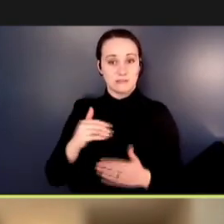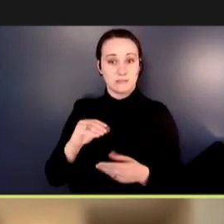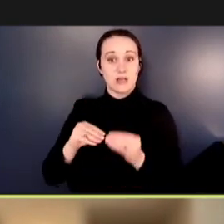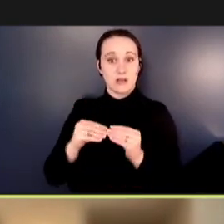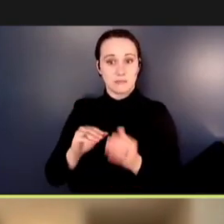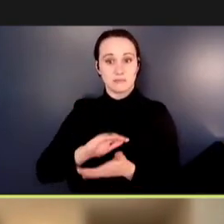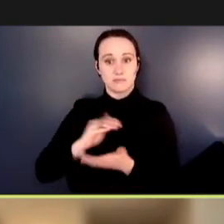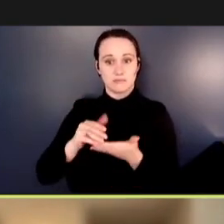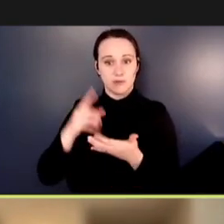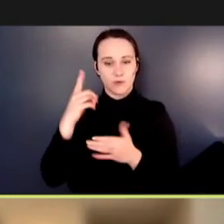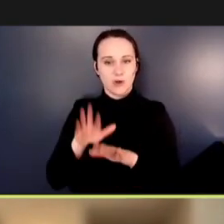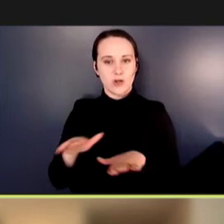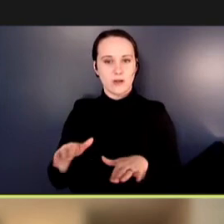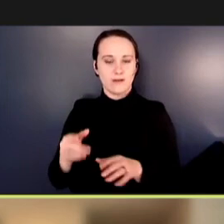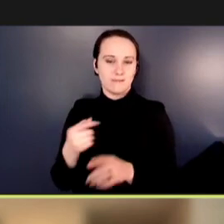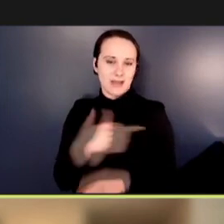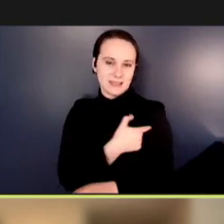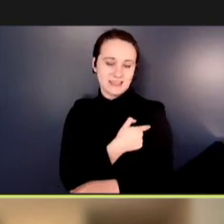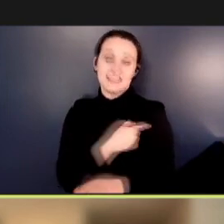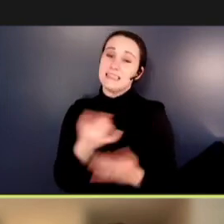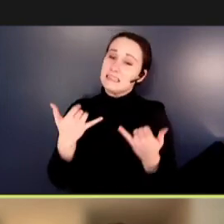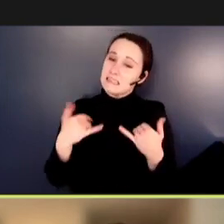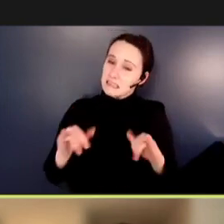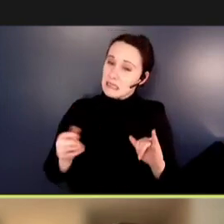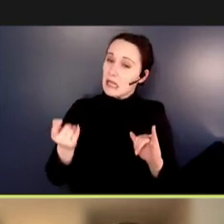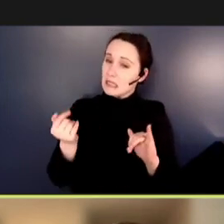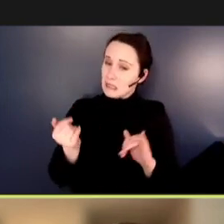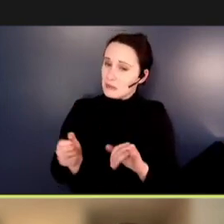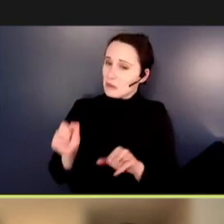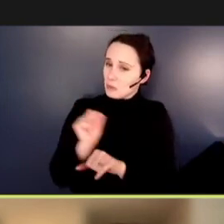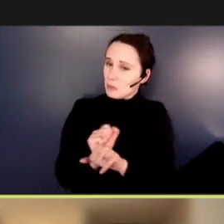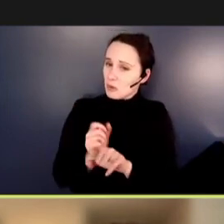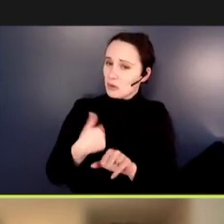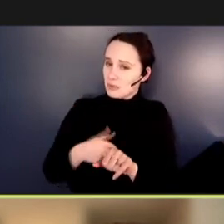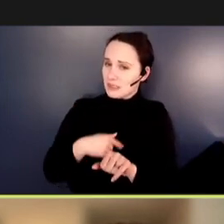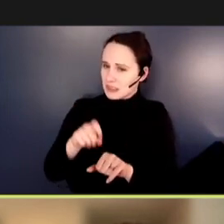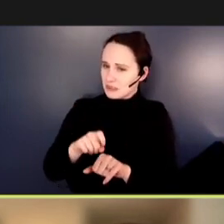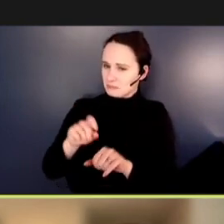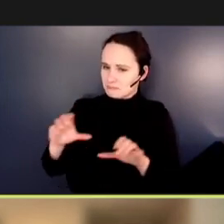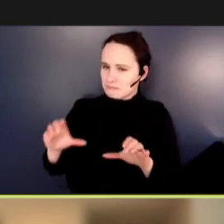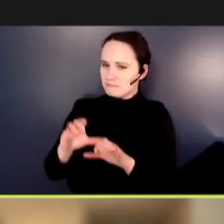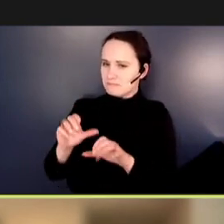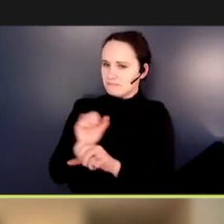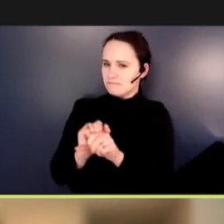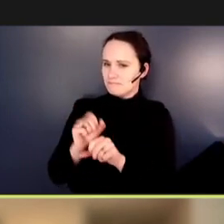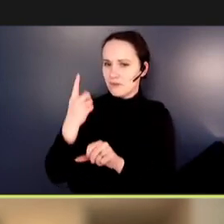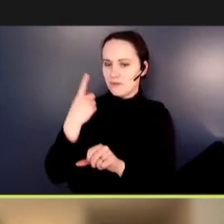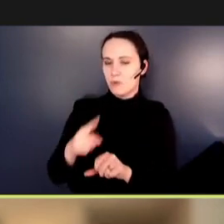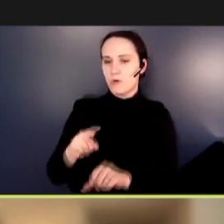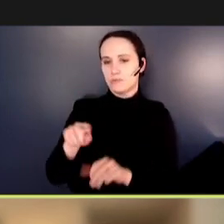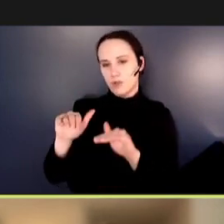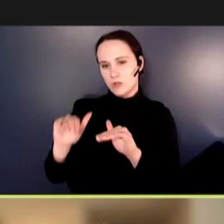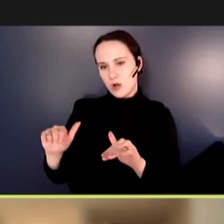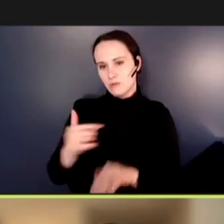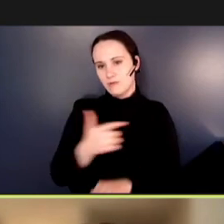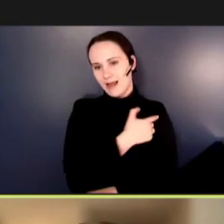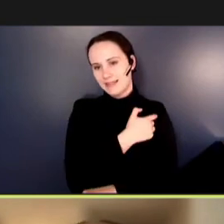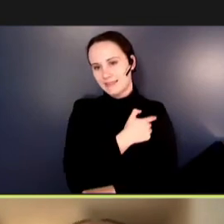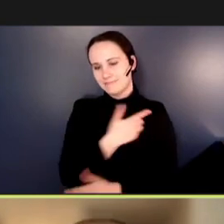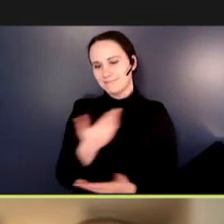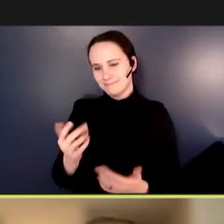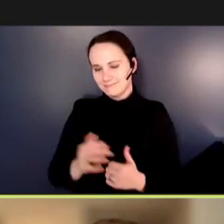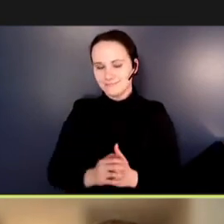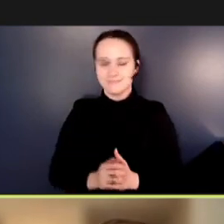although there is still quite a bit of work to be done on the childhood vaccine war front. So this